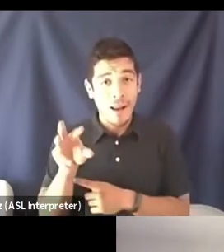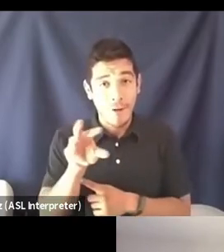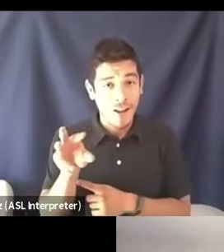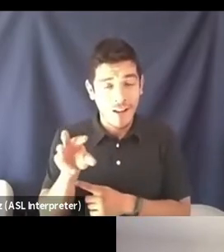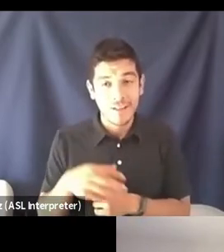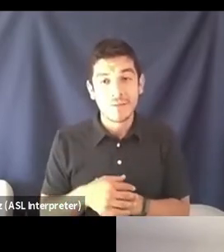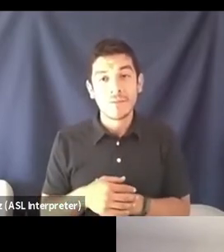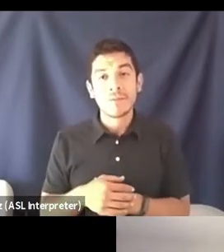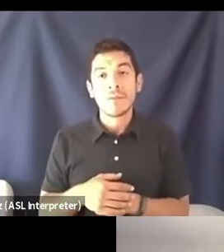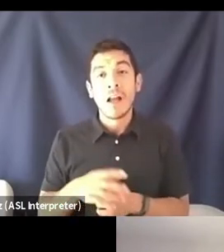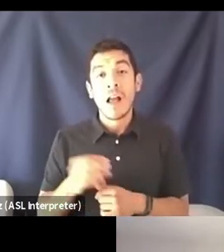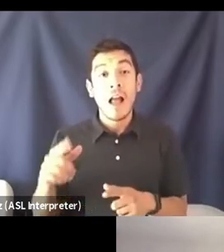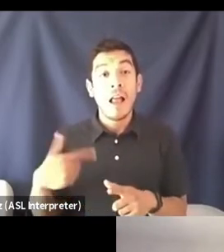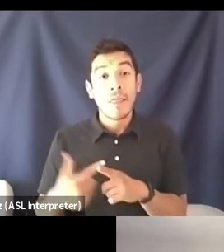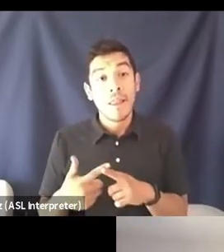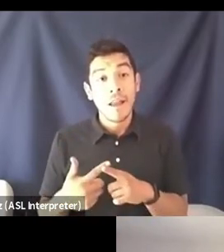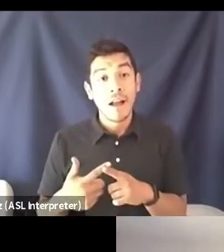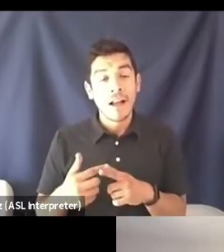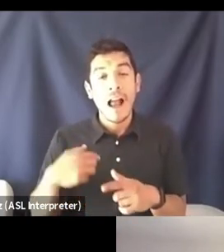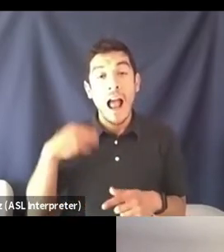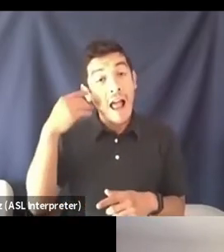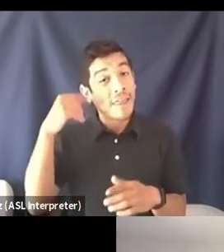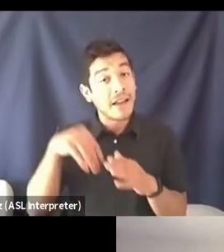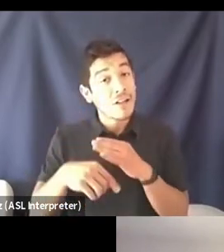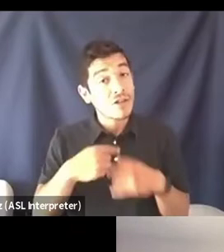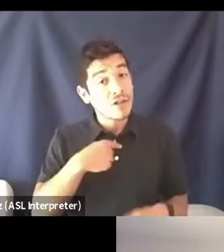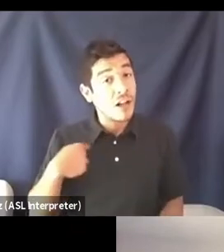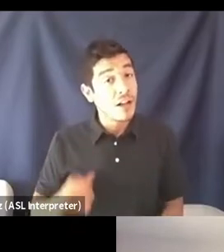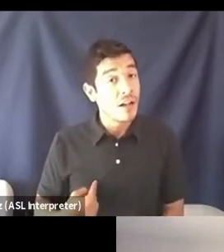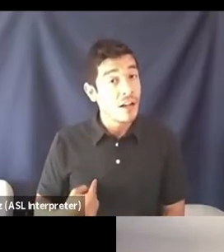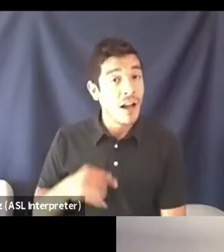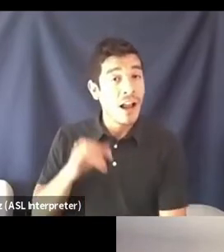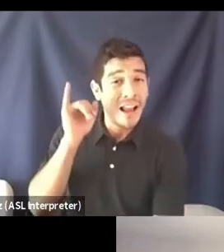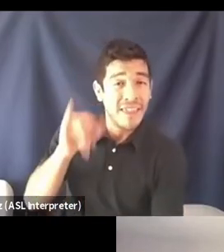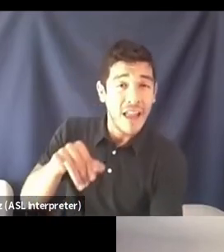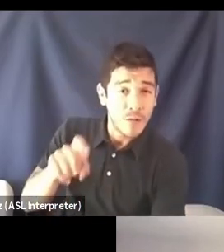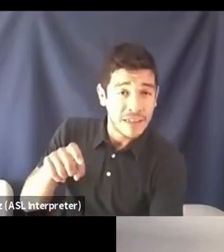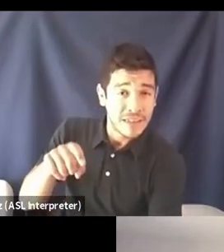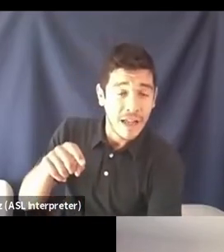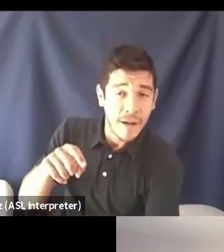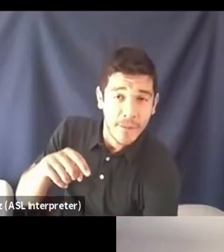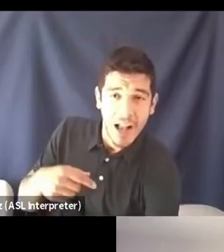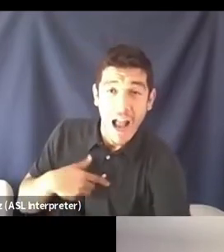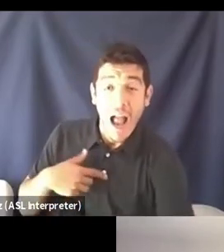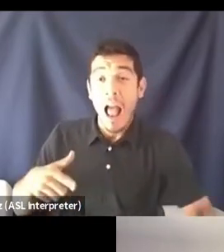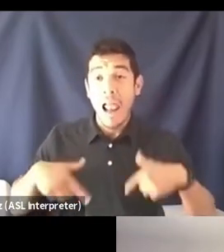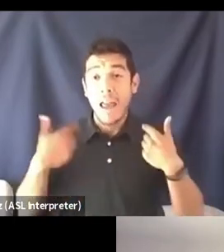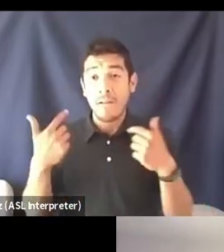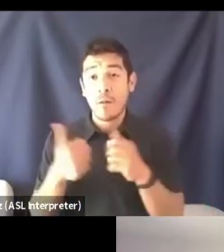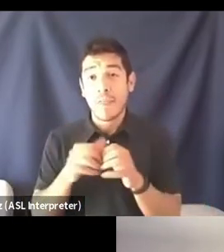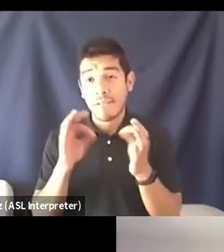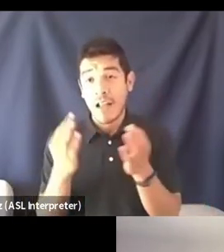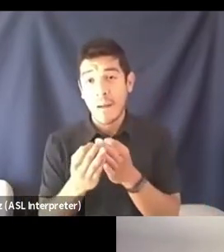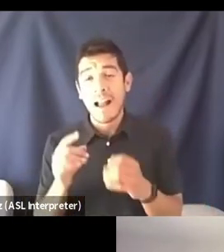And then I think in China, that was the time I live with the family. I actually live in their house